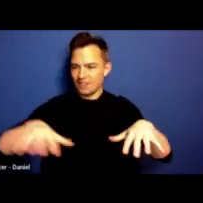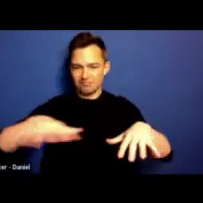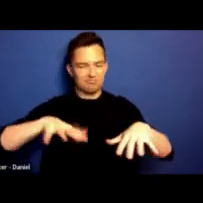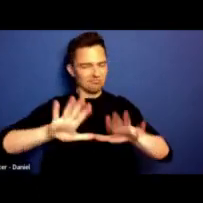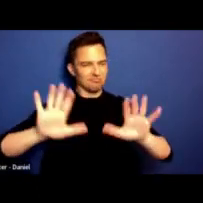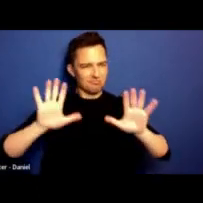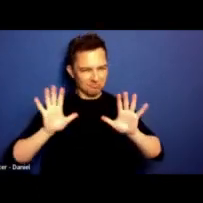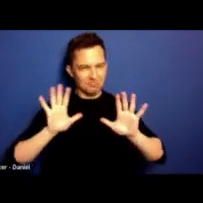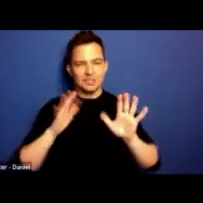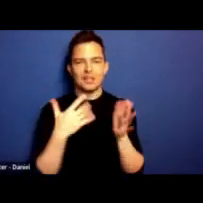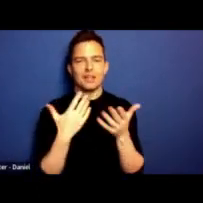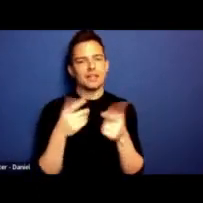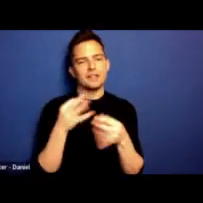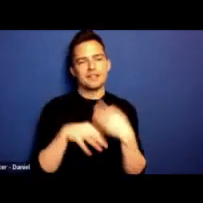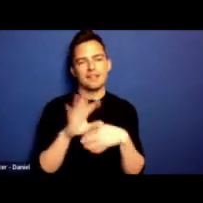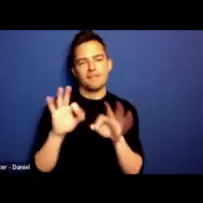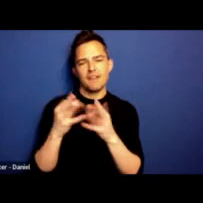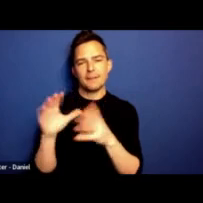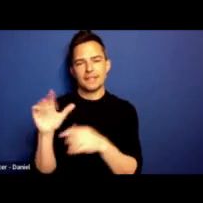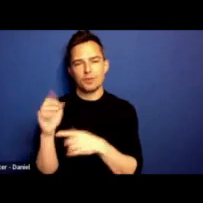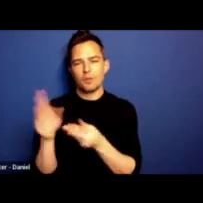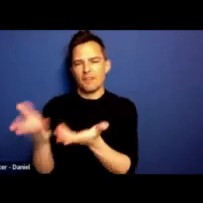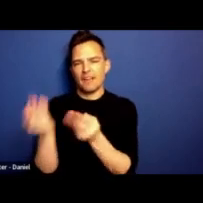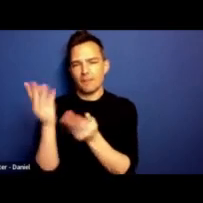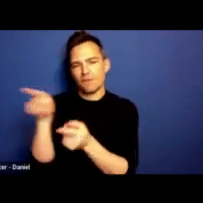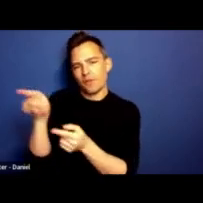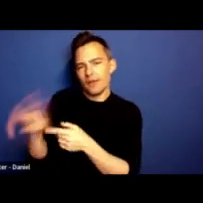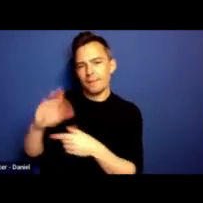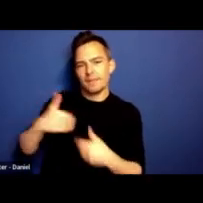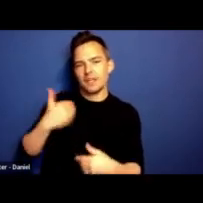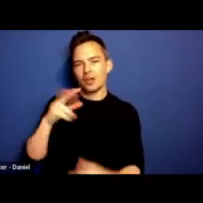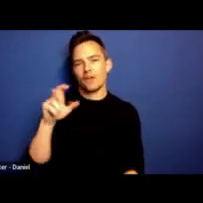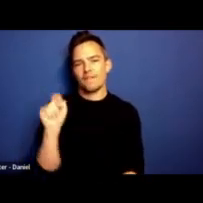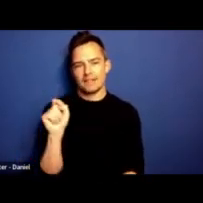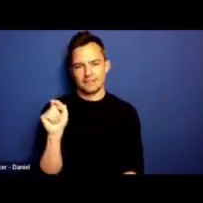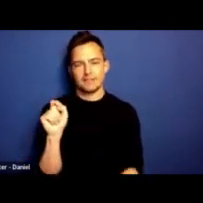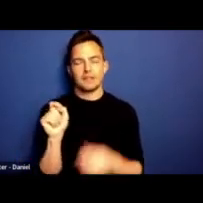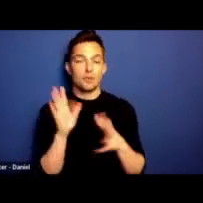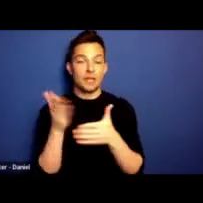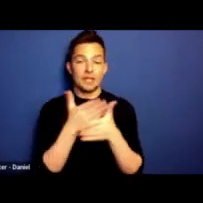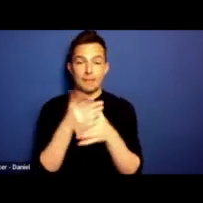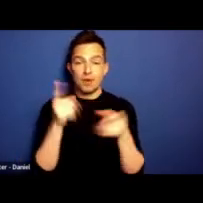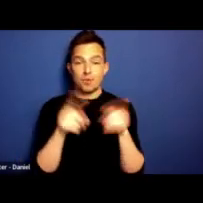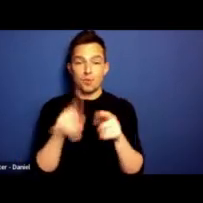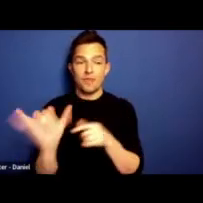them. And so we've provided information to them. And I think that we can collaborate in that regard as well. And then in the